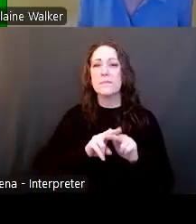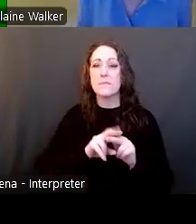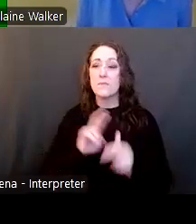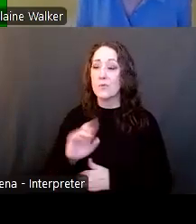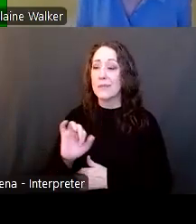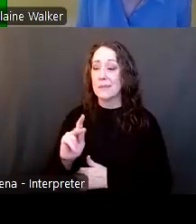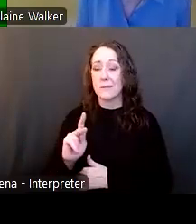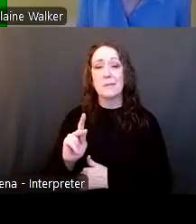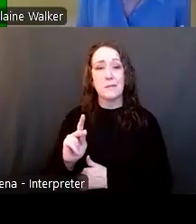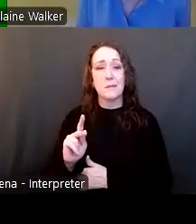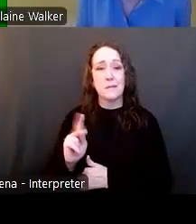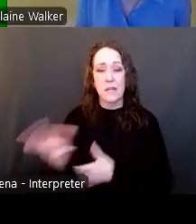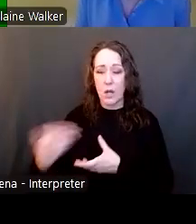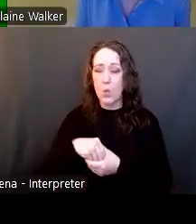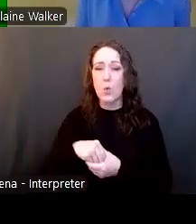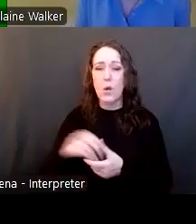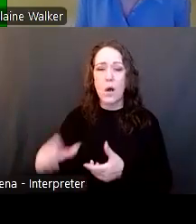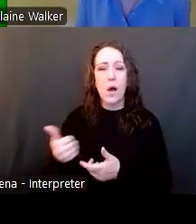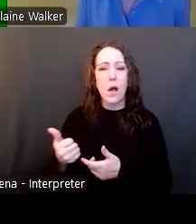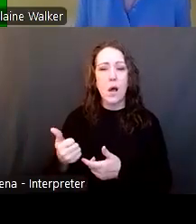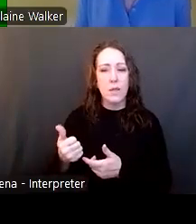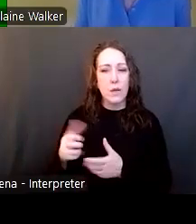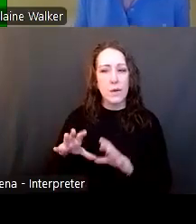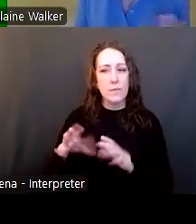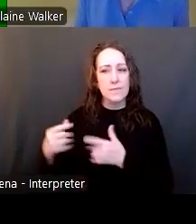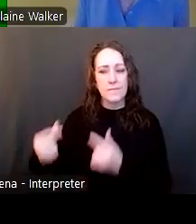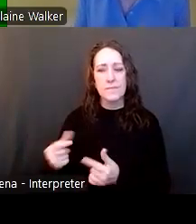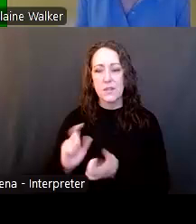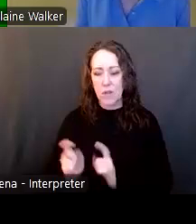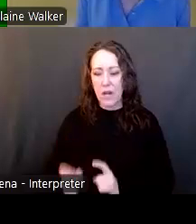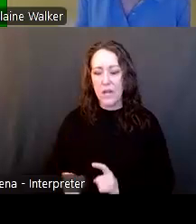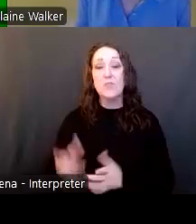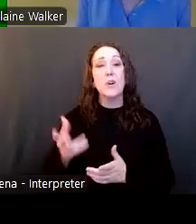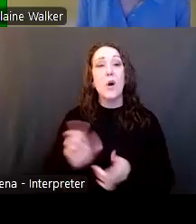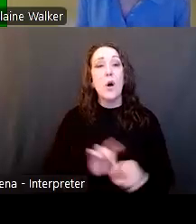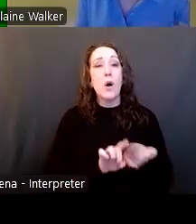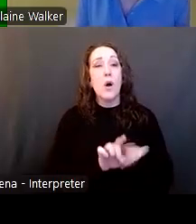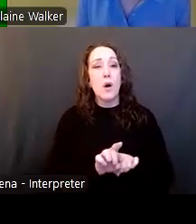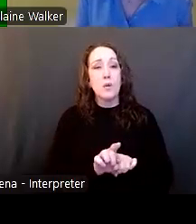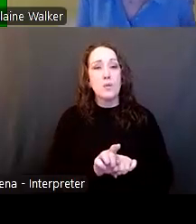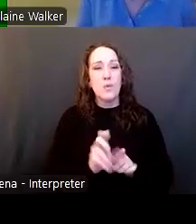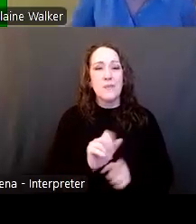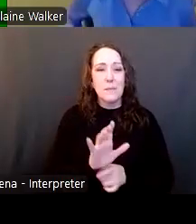uh those include other epigenetic changes as well as substance use cannabis use for